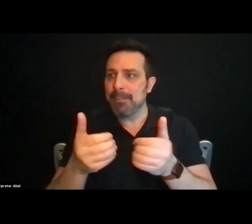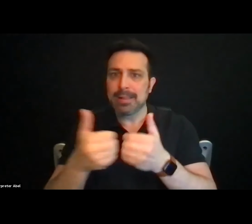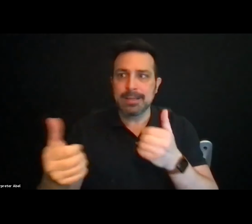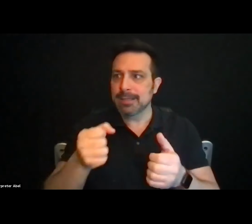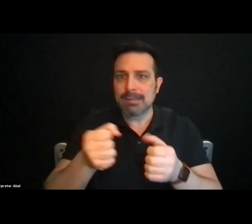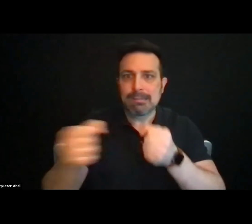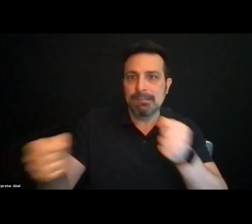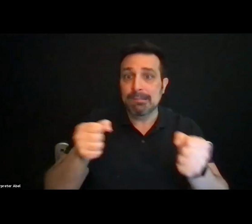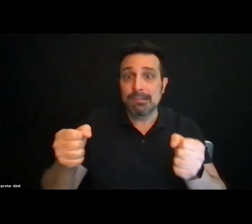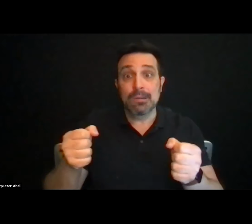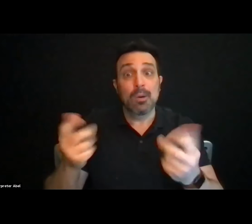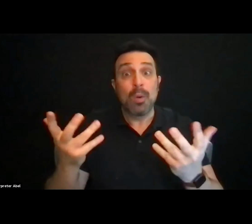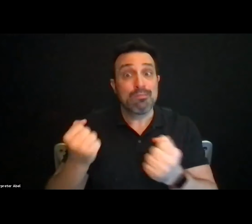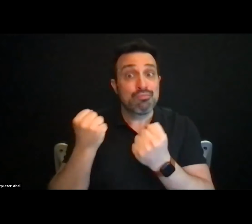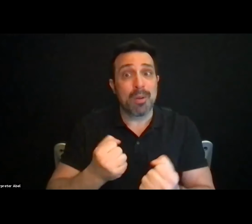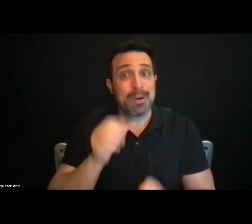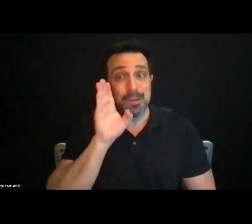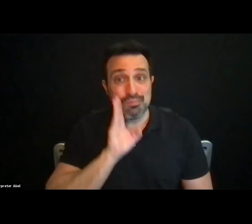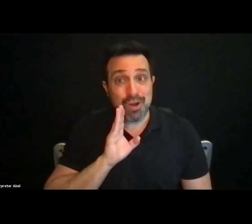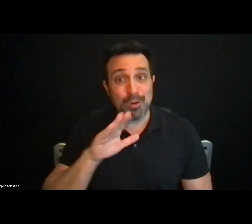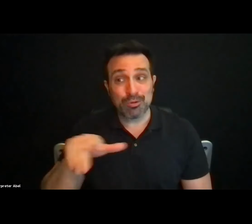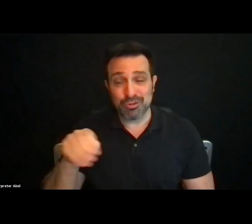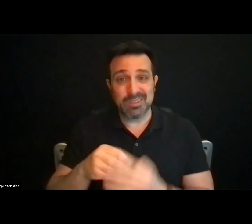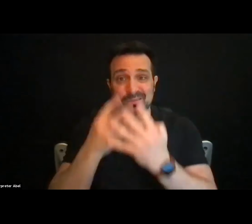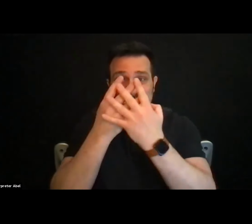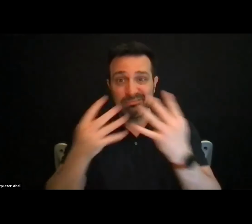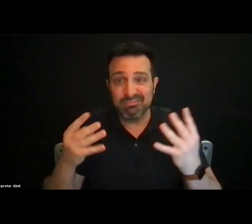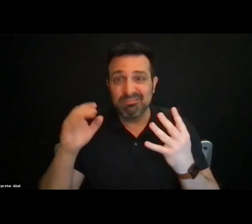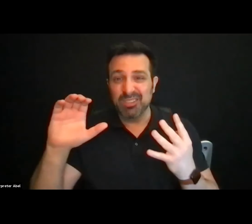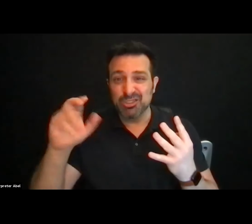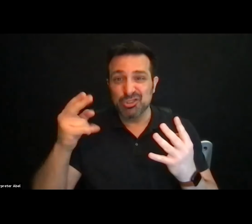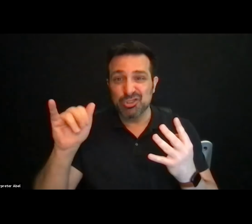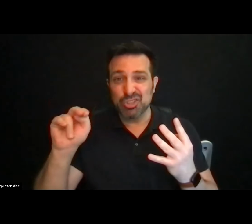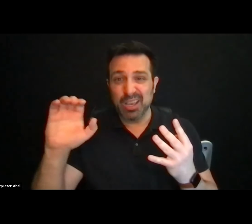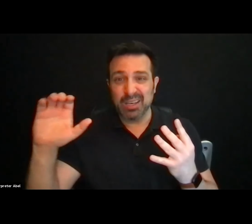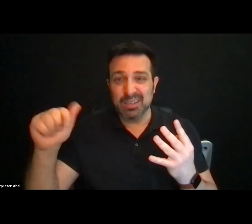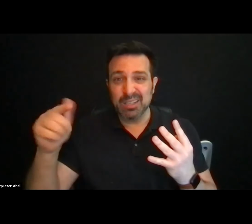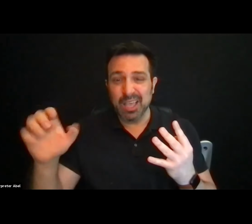immigrants. It was especially brutal and inhumane when our government started separating refugee children from their families